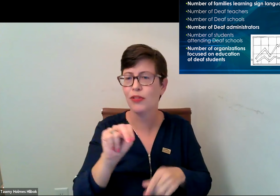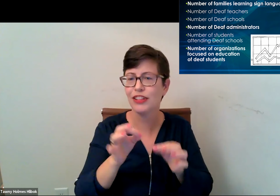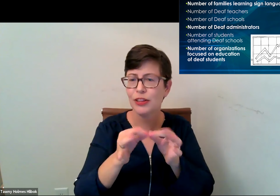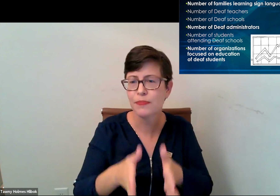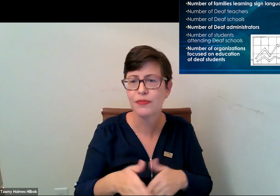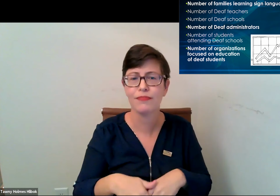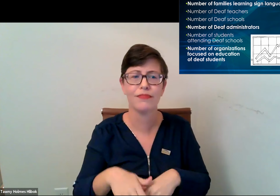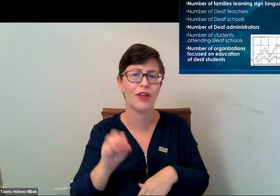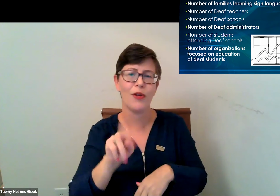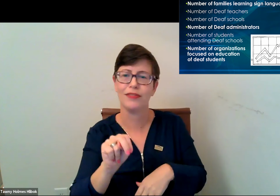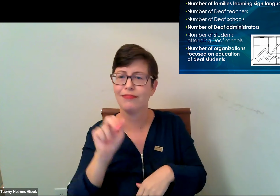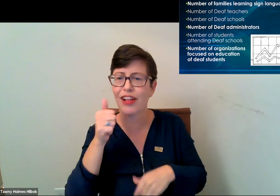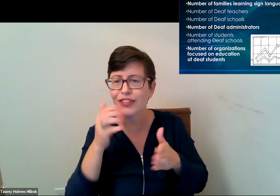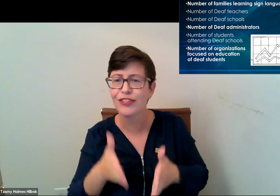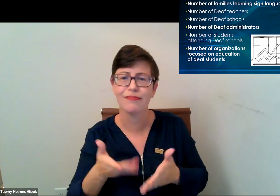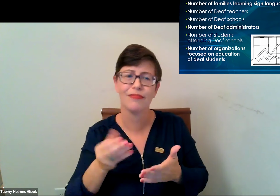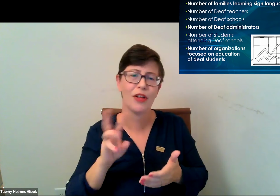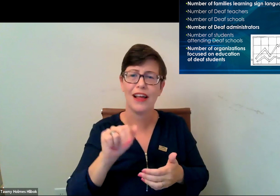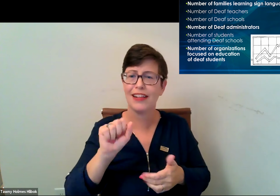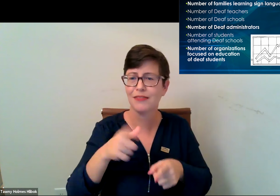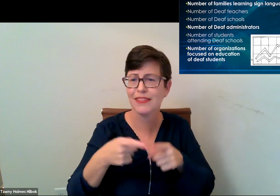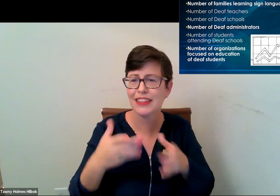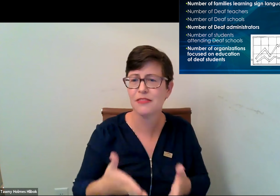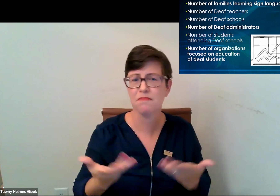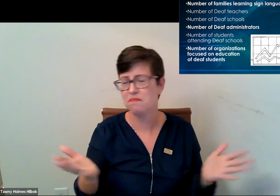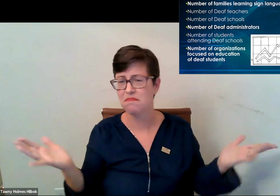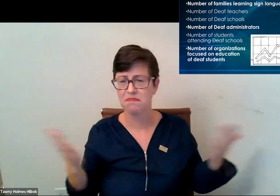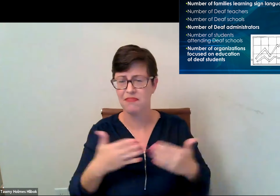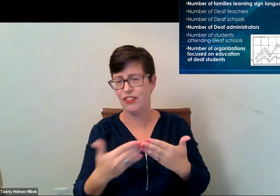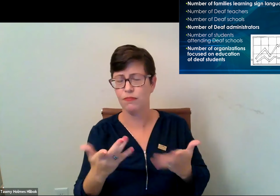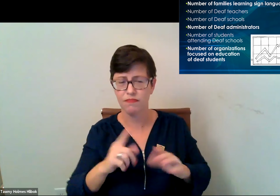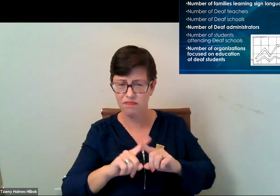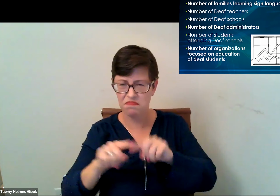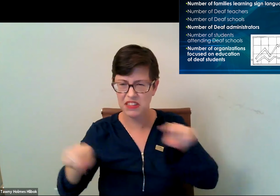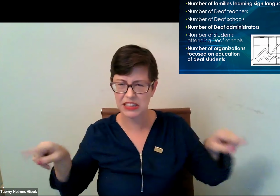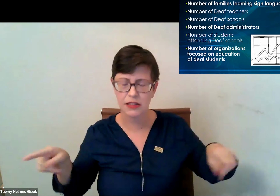with a teacher of the deaf or with interpreters with ideological enhancements specialists.